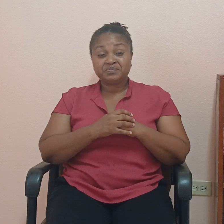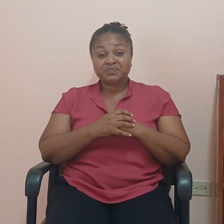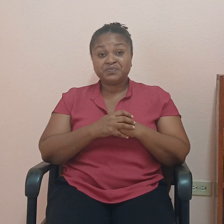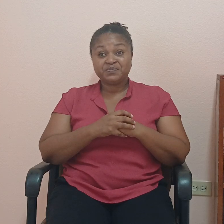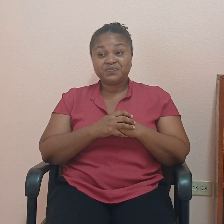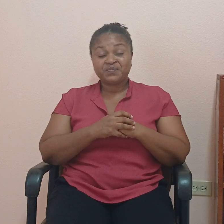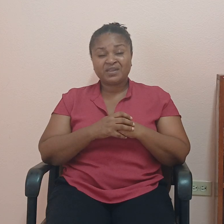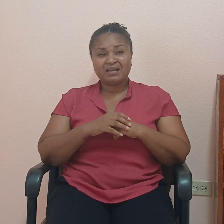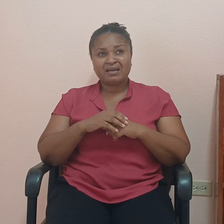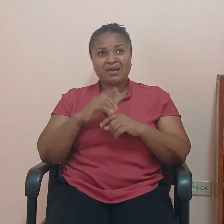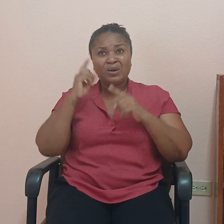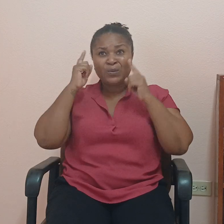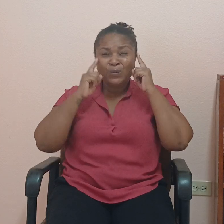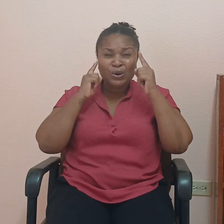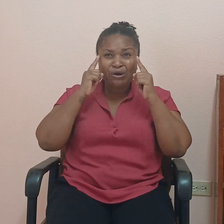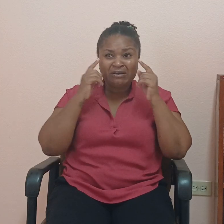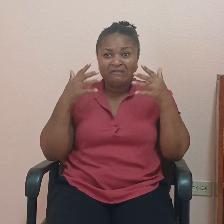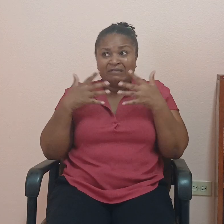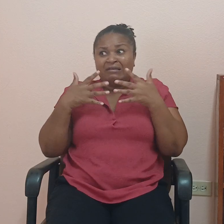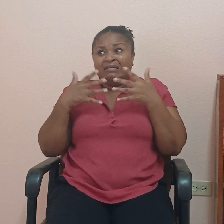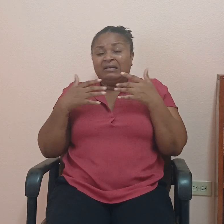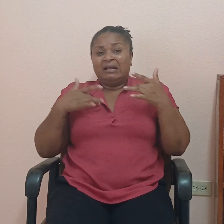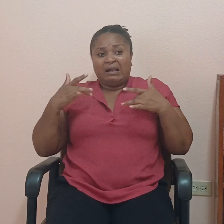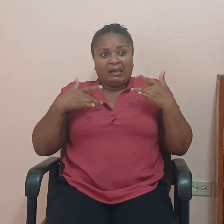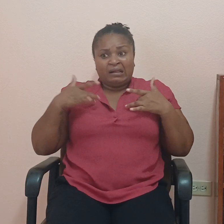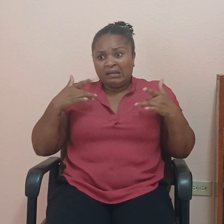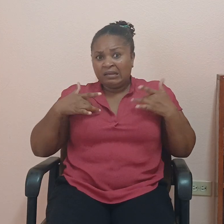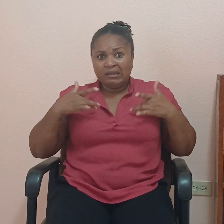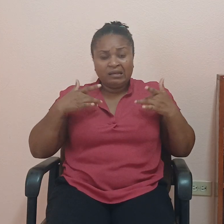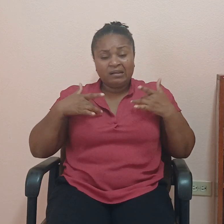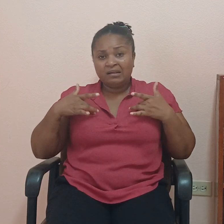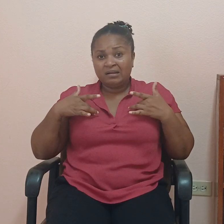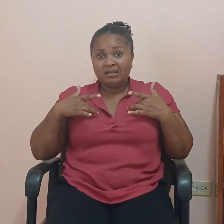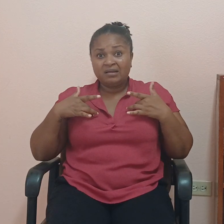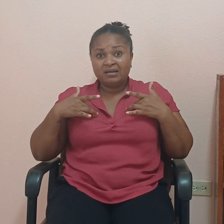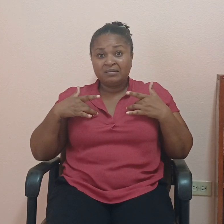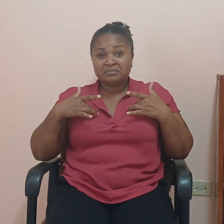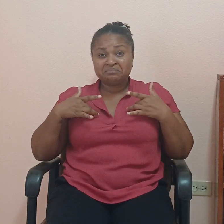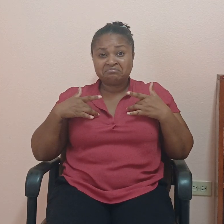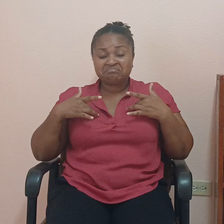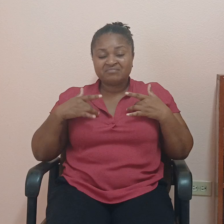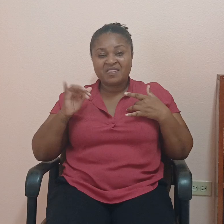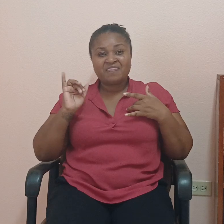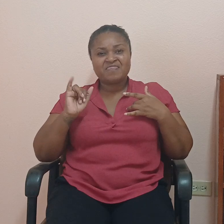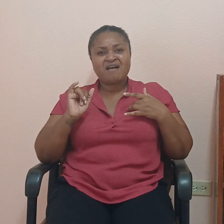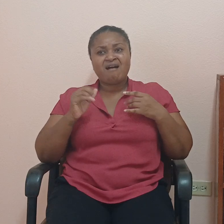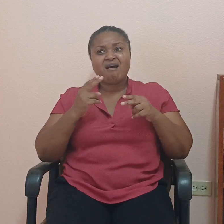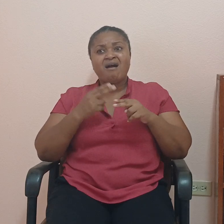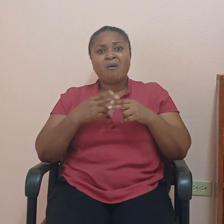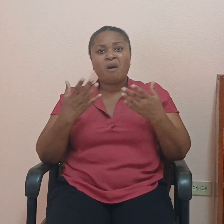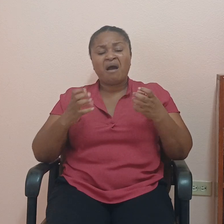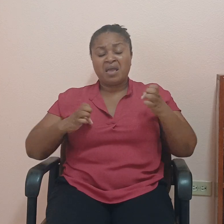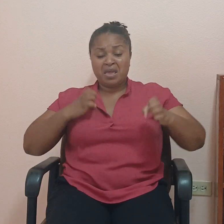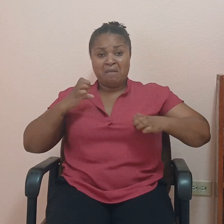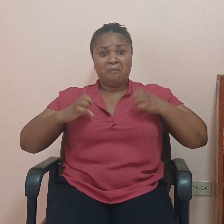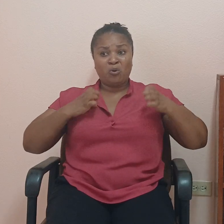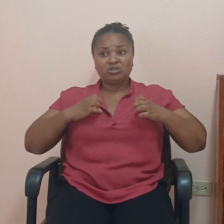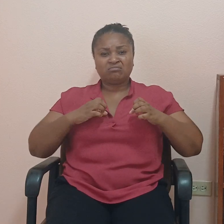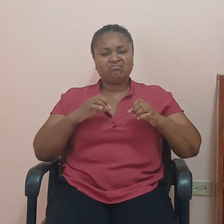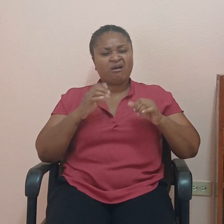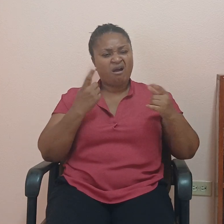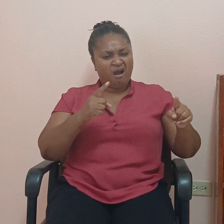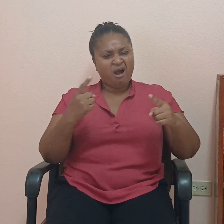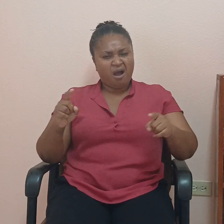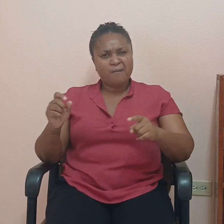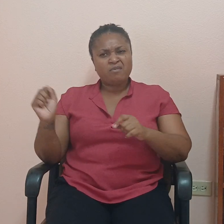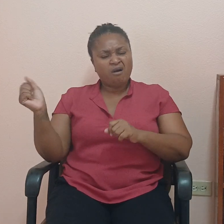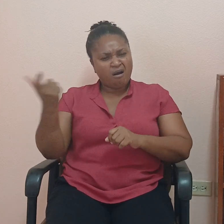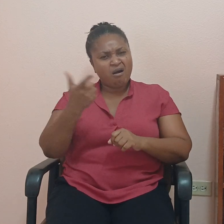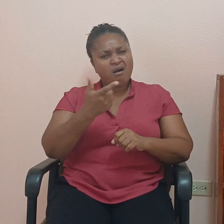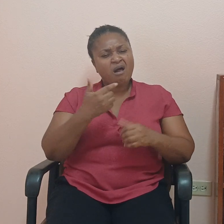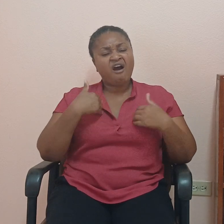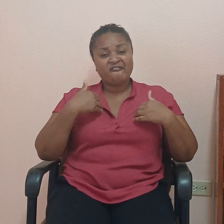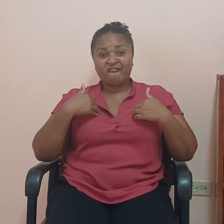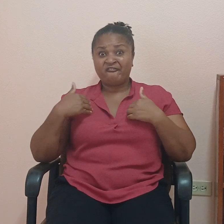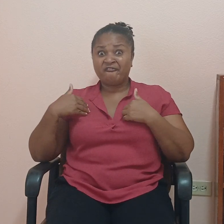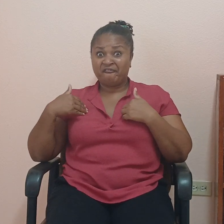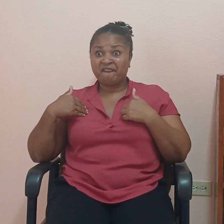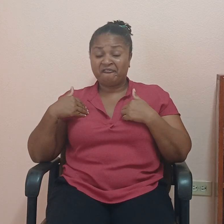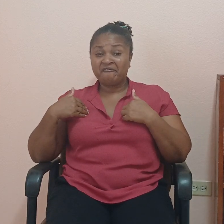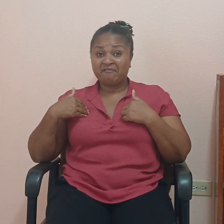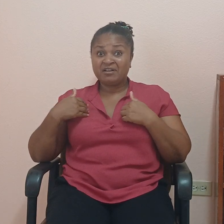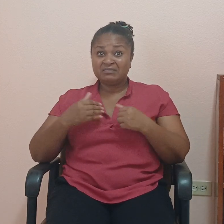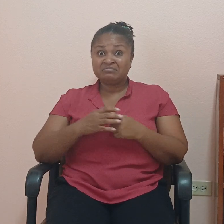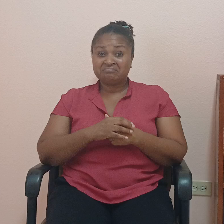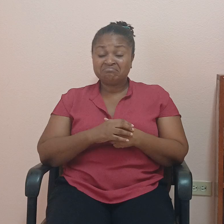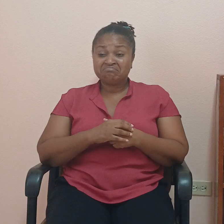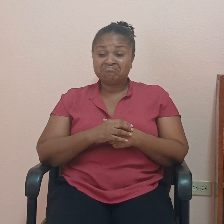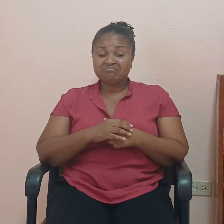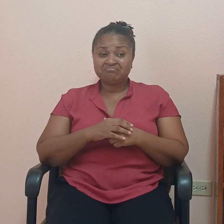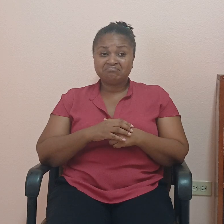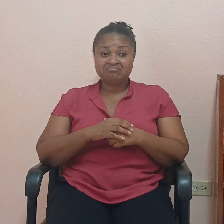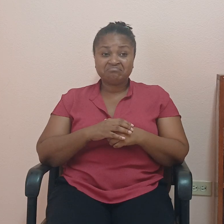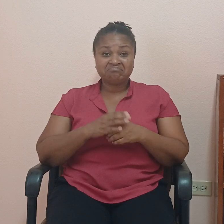WORRY, FEAR AND ANXIETY ARE EMOTIONS THAT ARE COMMON TO ALL OF US. THROUGHOUT THE BIBLE, WE